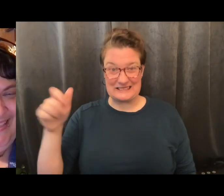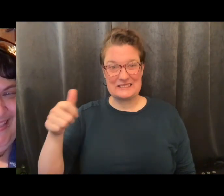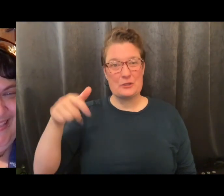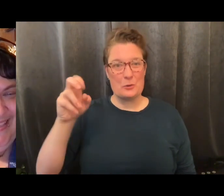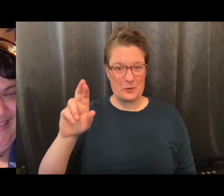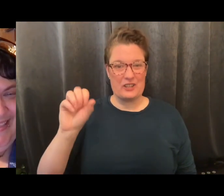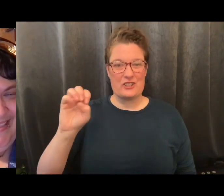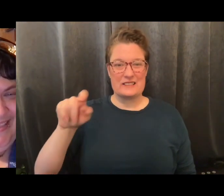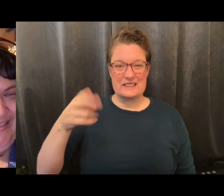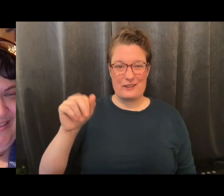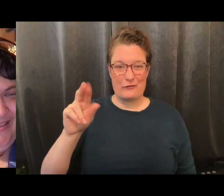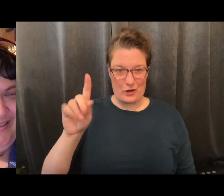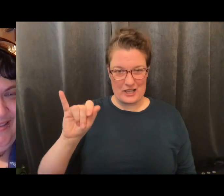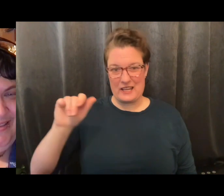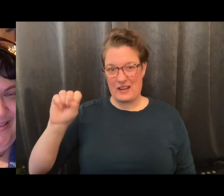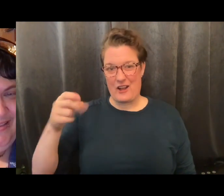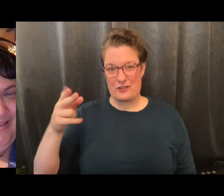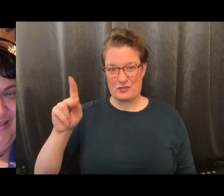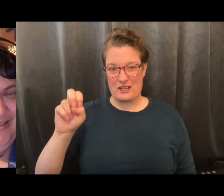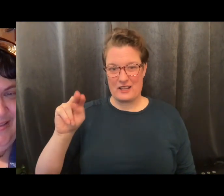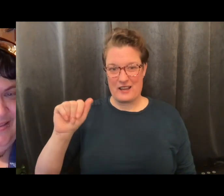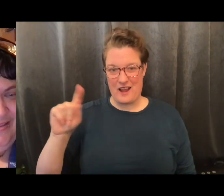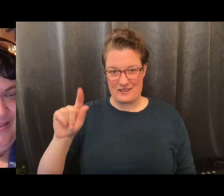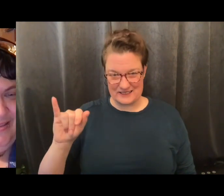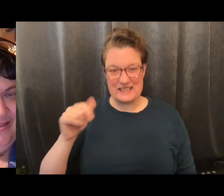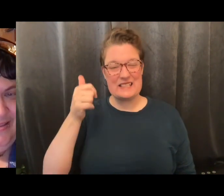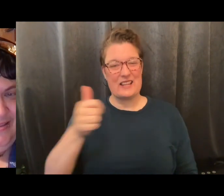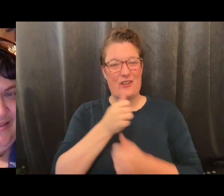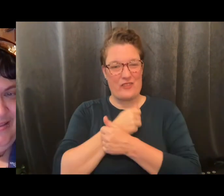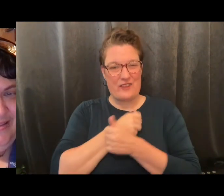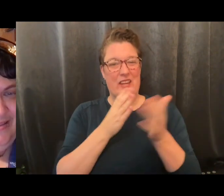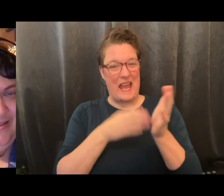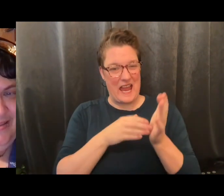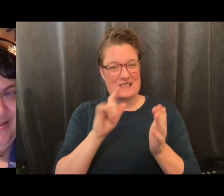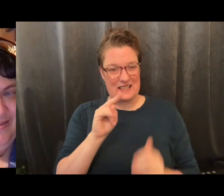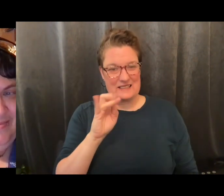loving, anti Zionist abolitionist who uses theater, art, and ritual to stir the